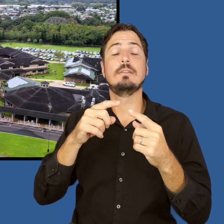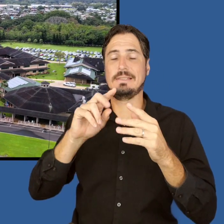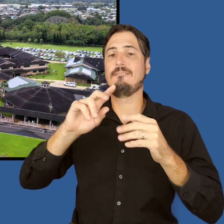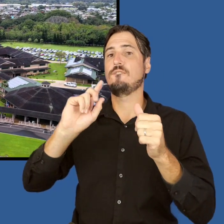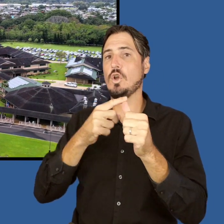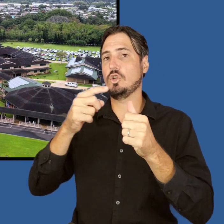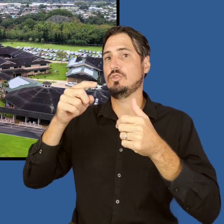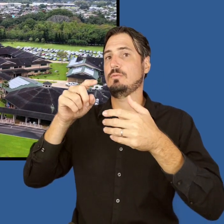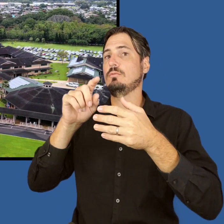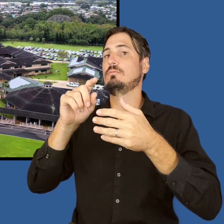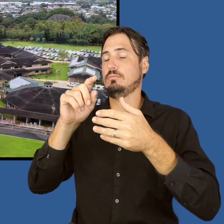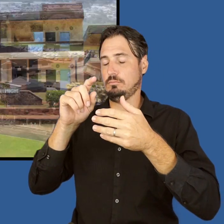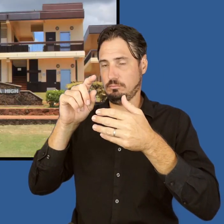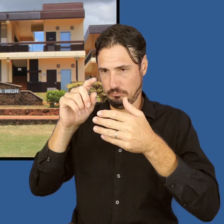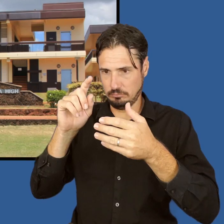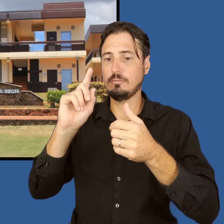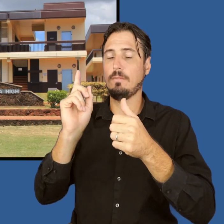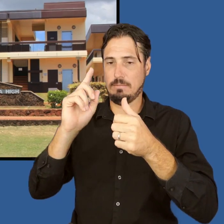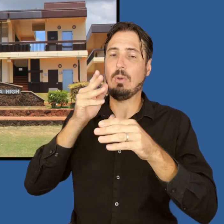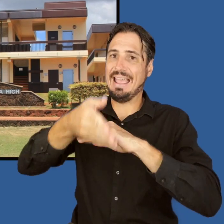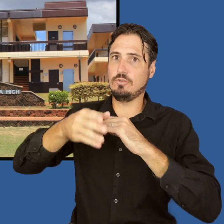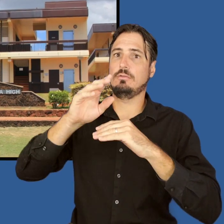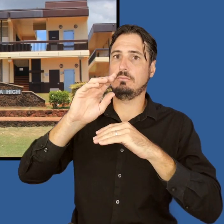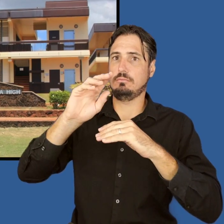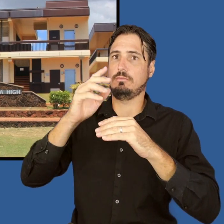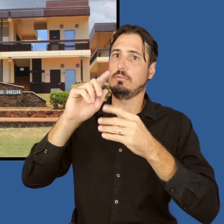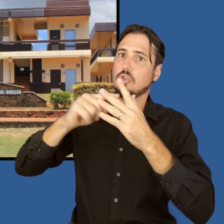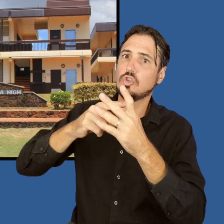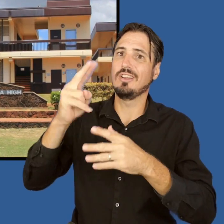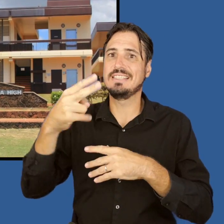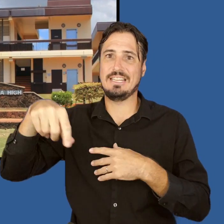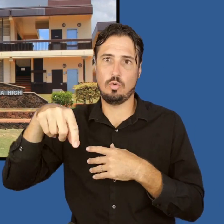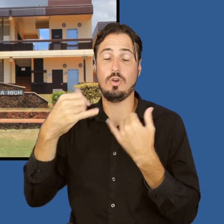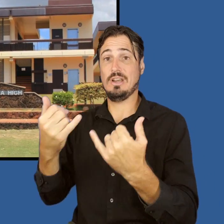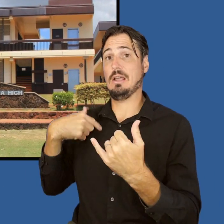superintendent Mr. Paul Zina to talk about our county’s plans for our public schools